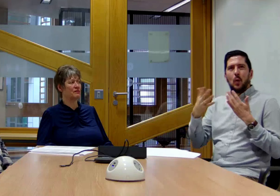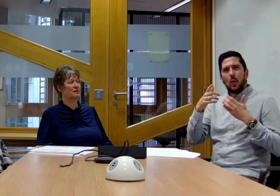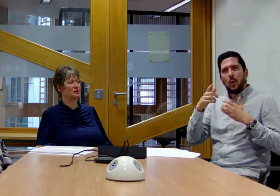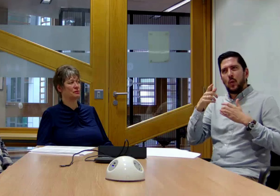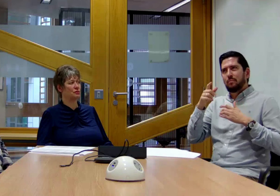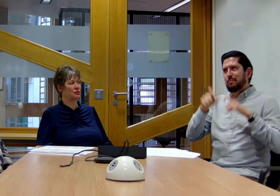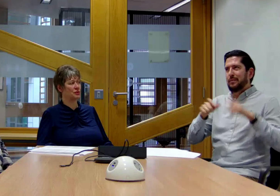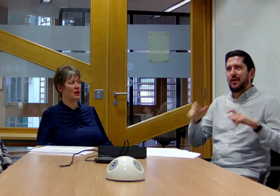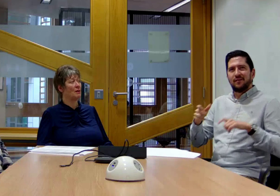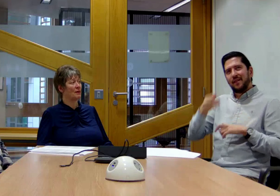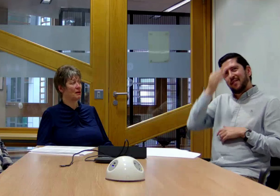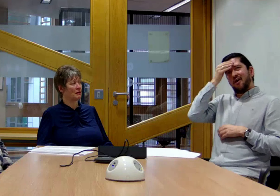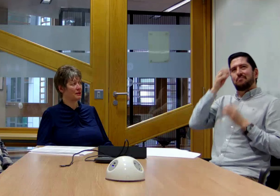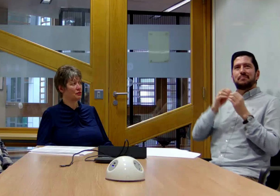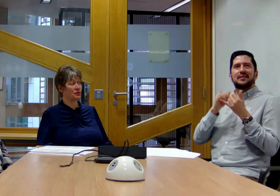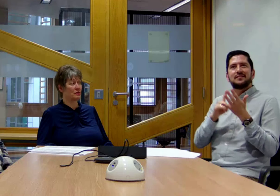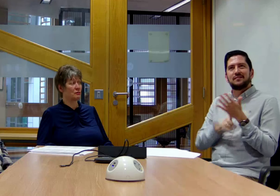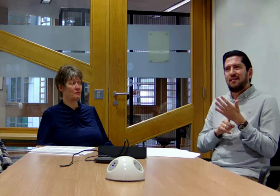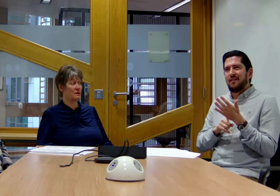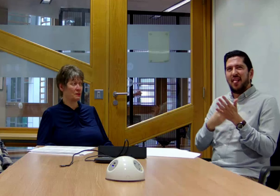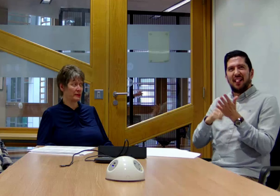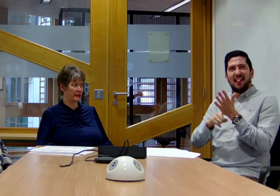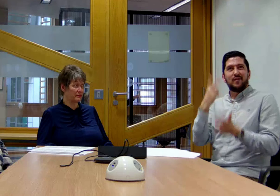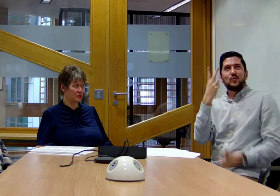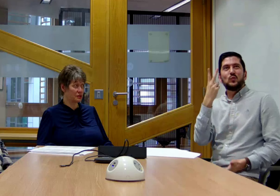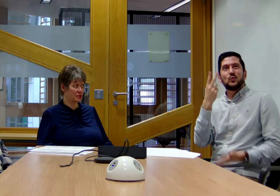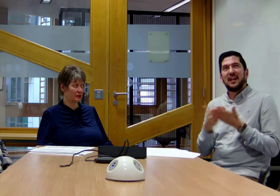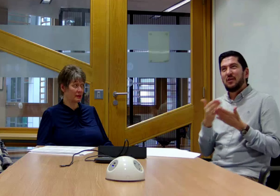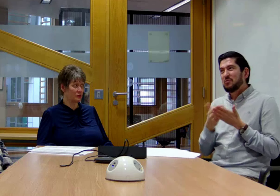And I think that there will be an increase in the number of BSL users, partly because